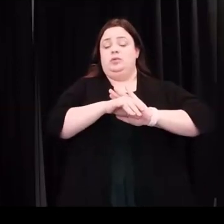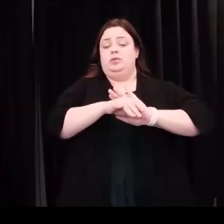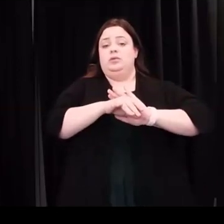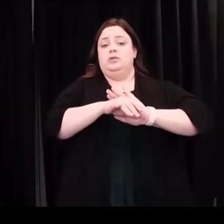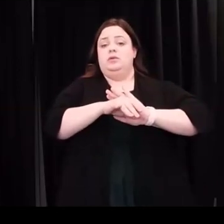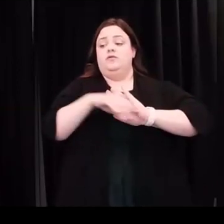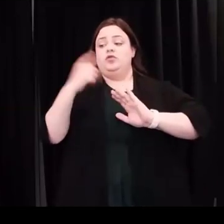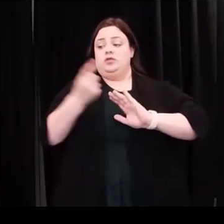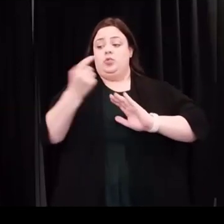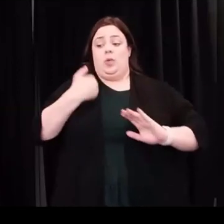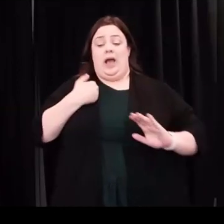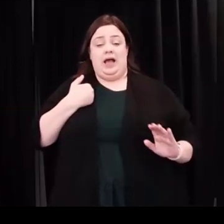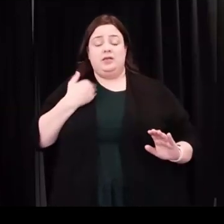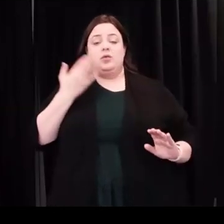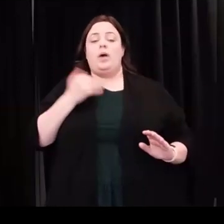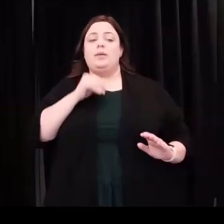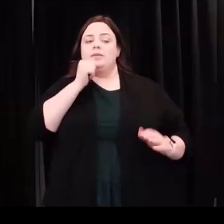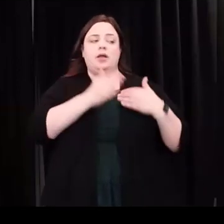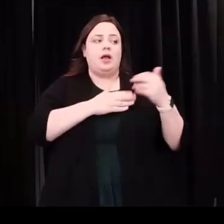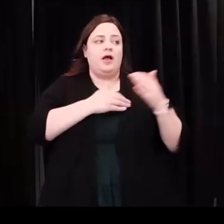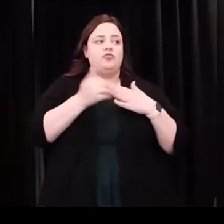who has that, because they may be uncomfortable recording themselves on